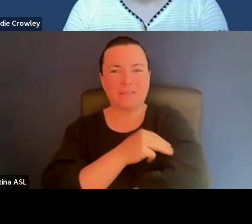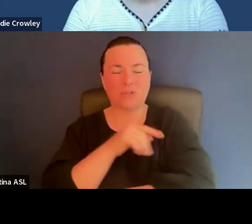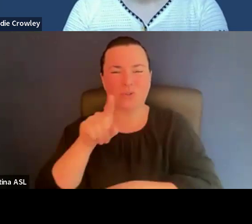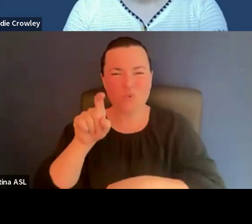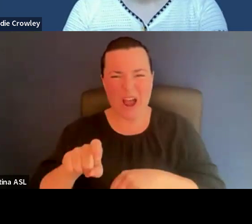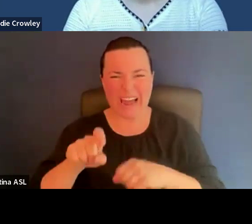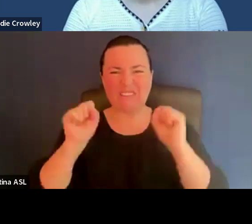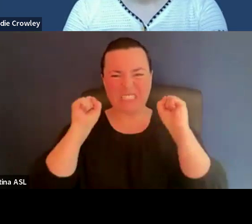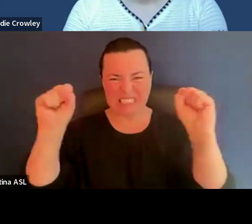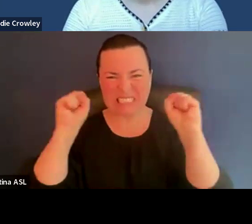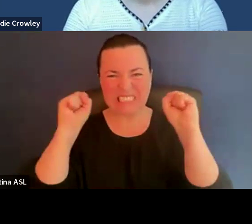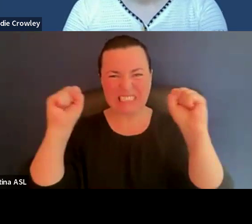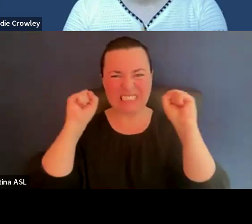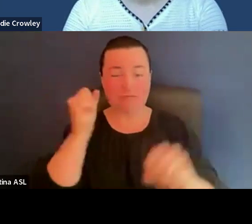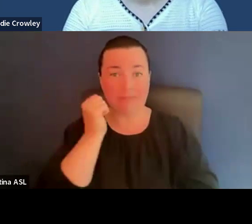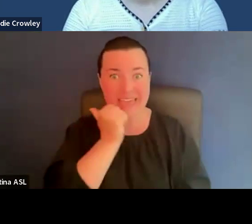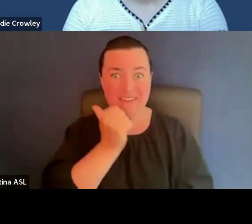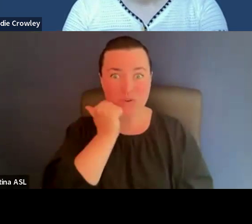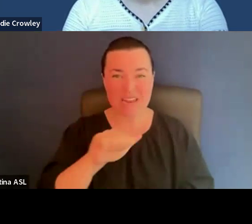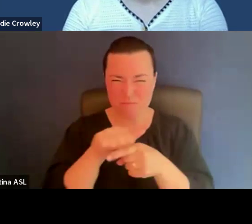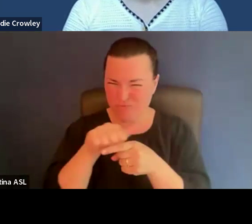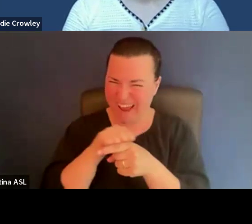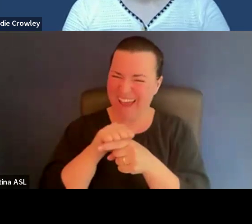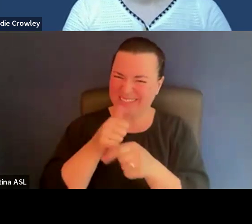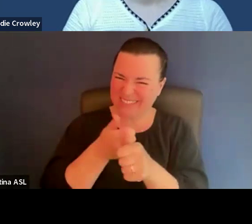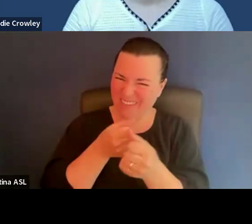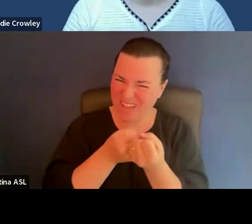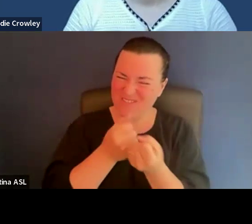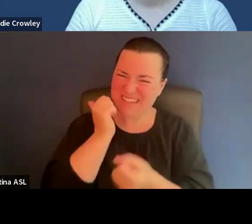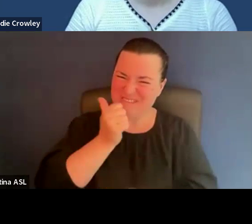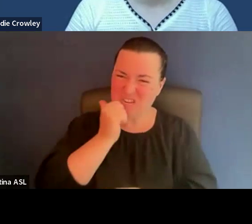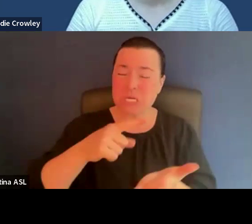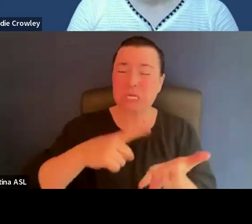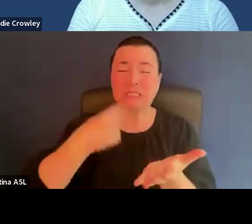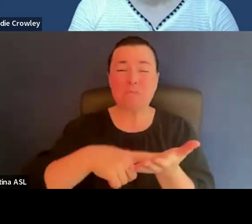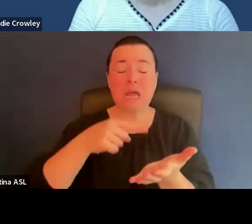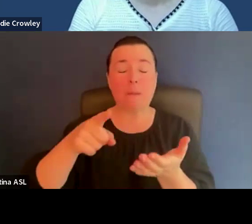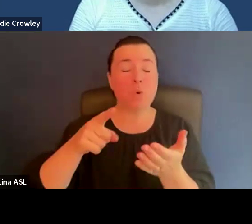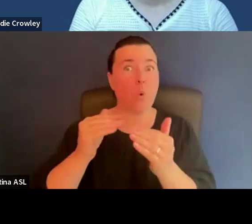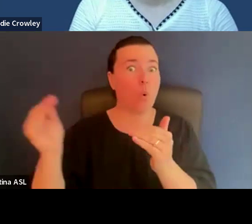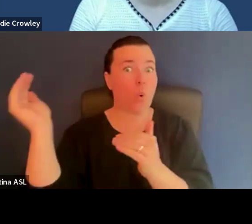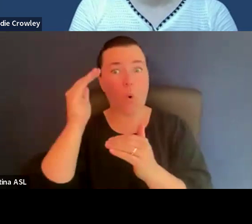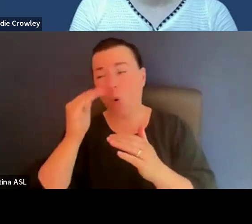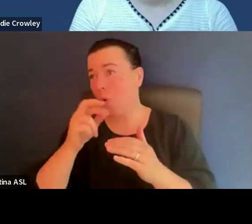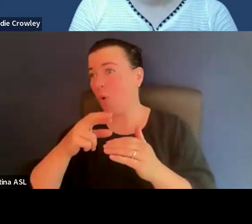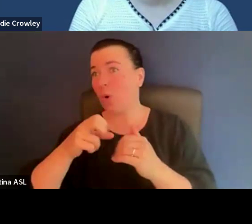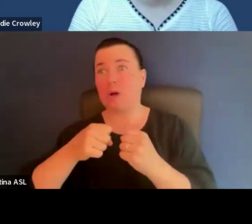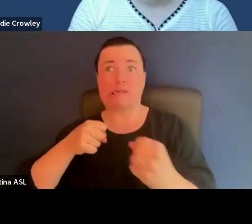and it'll hurt, and you'll go, "Oh, I don't wanna do that again." But you need to keep doing it.